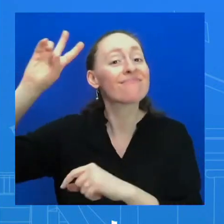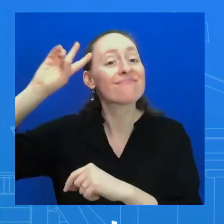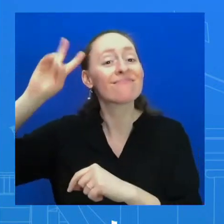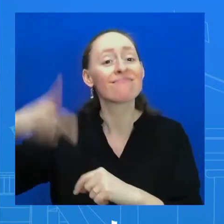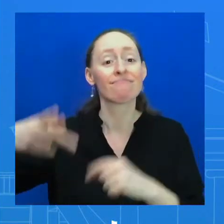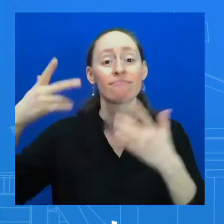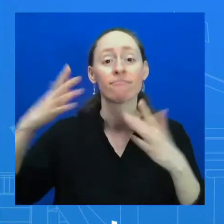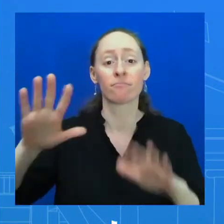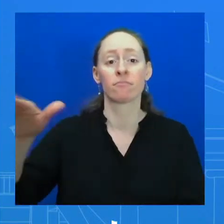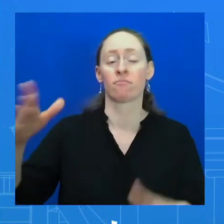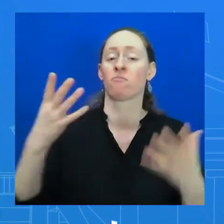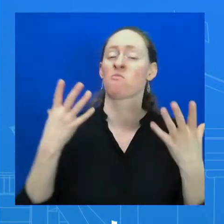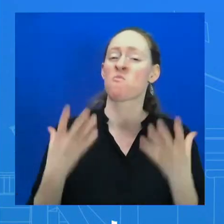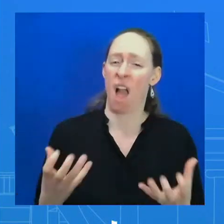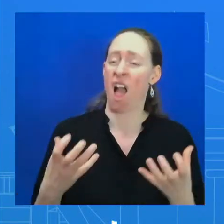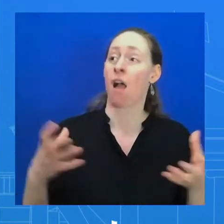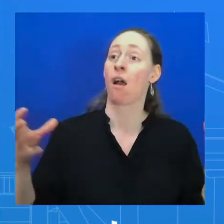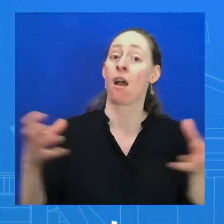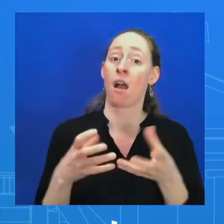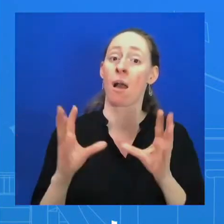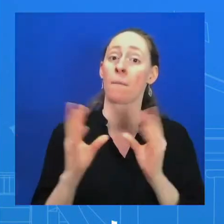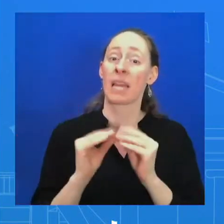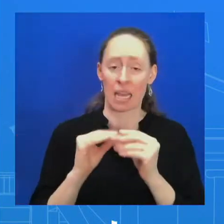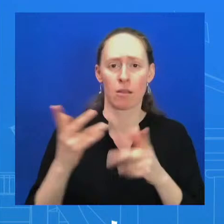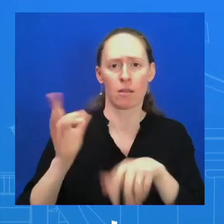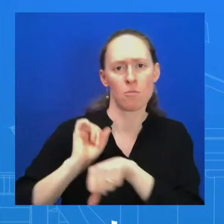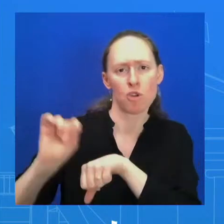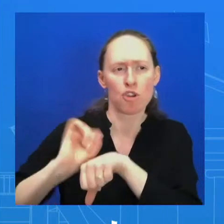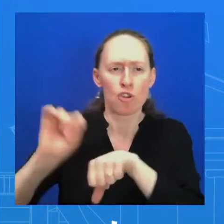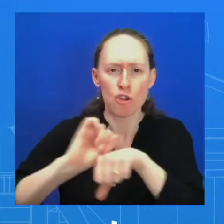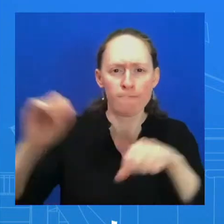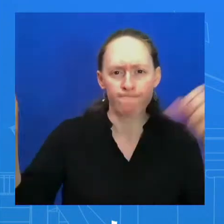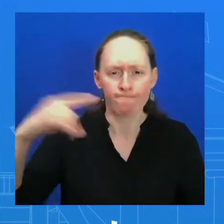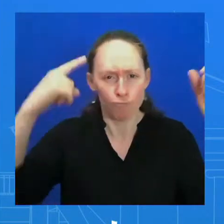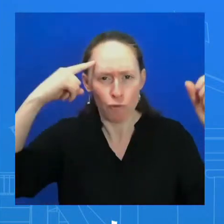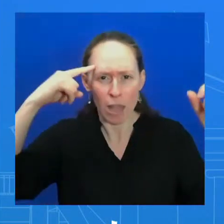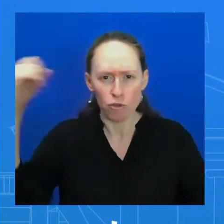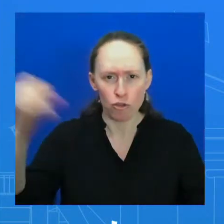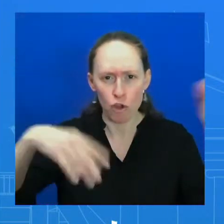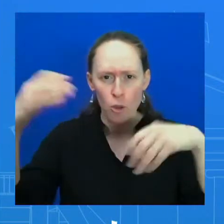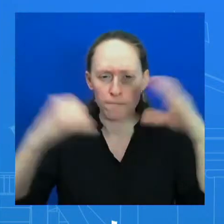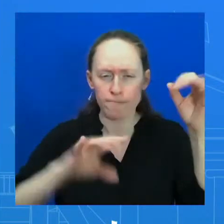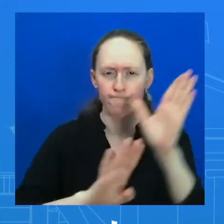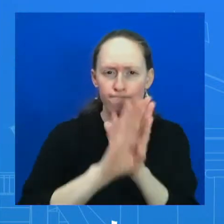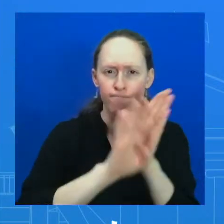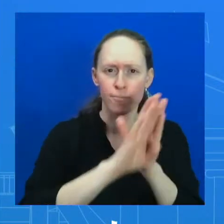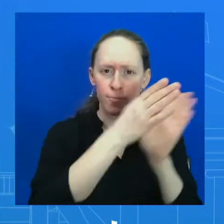and we listened, and we made that happen. And the President heard directly from them what they are going through,